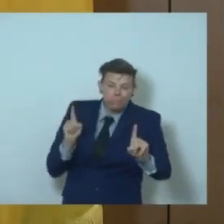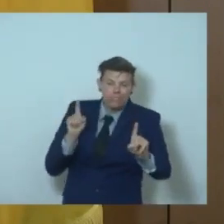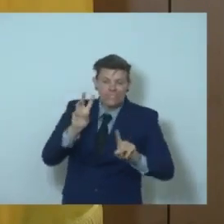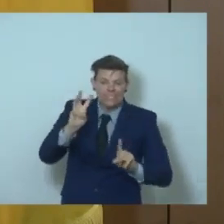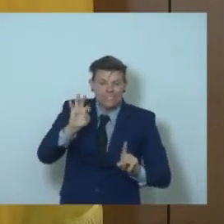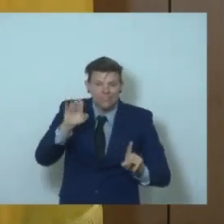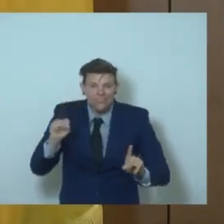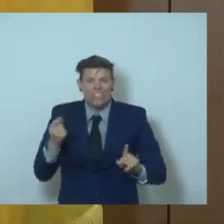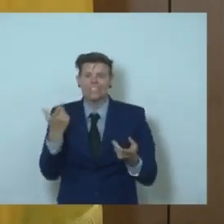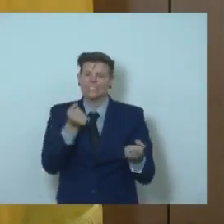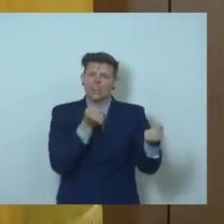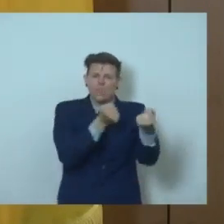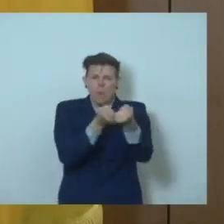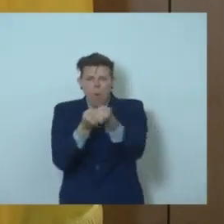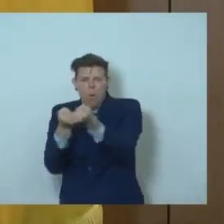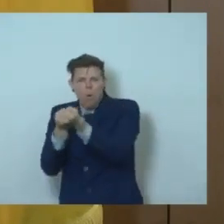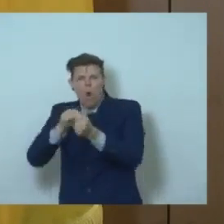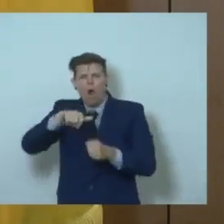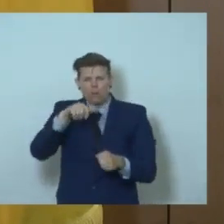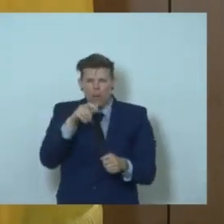SO WASH YOUR HANDS WEAR A MASK.